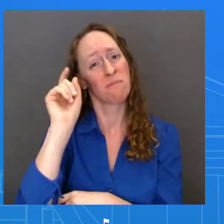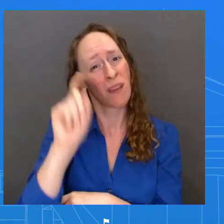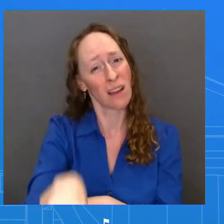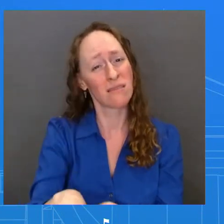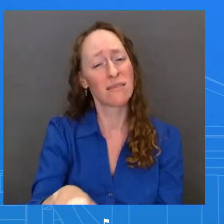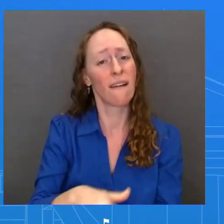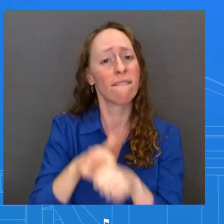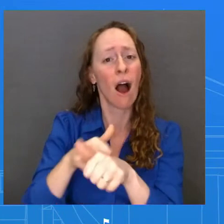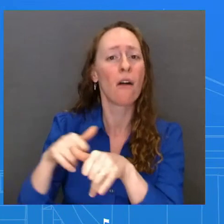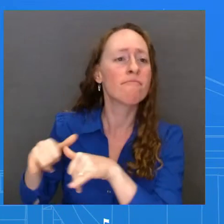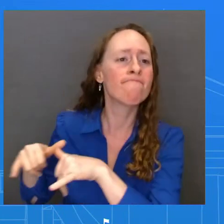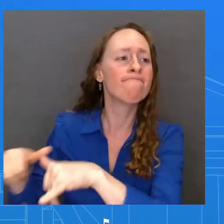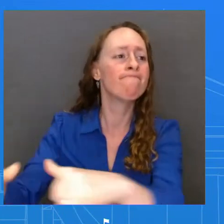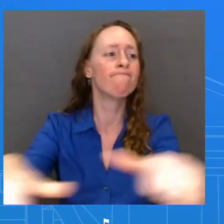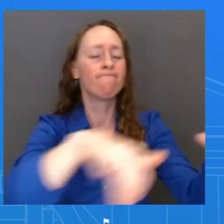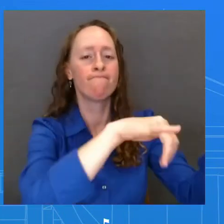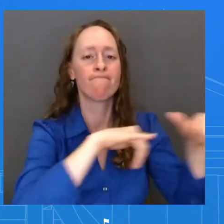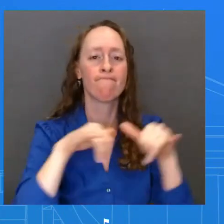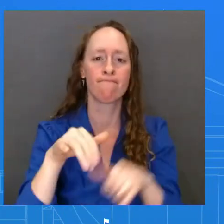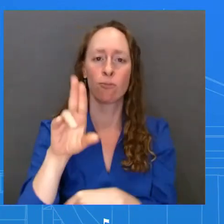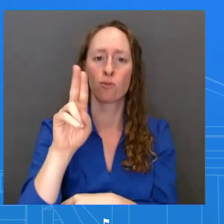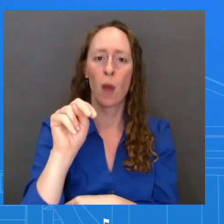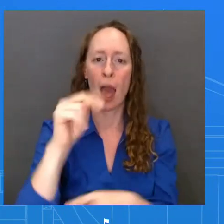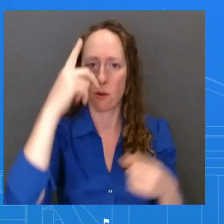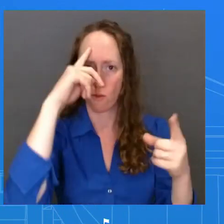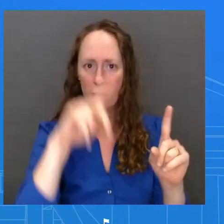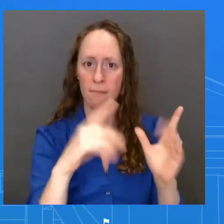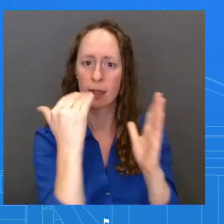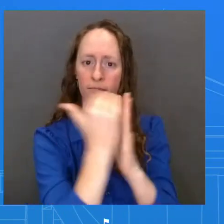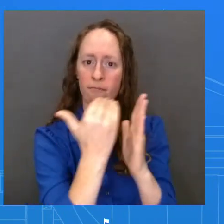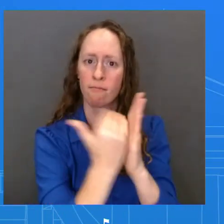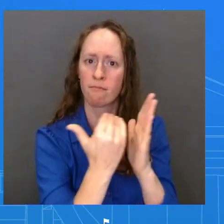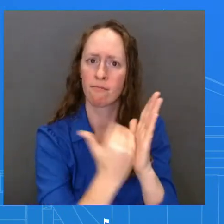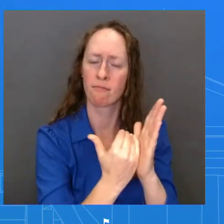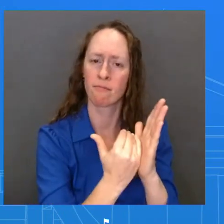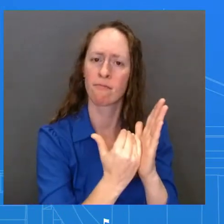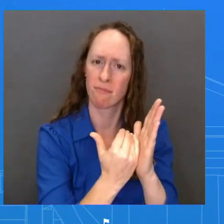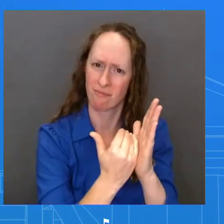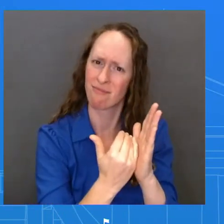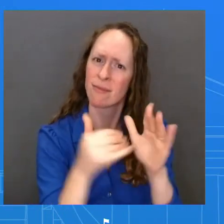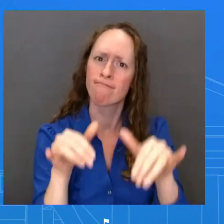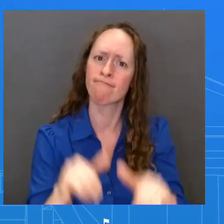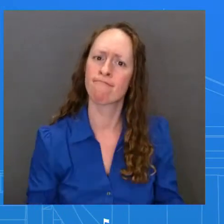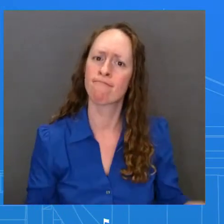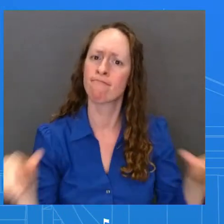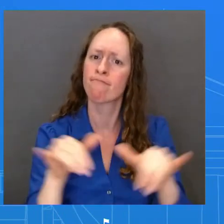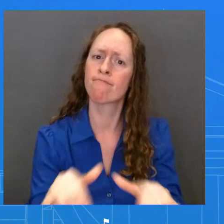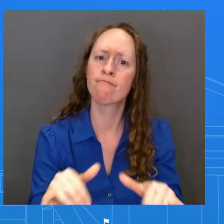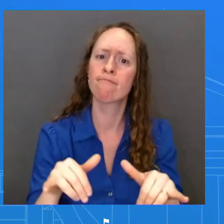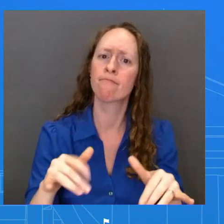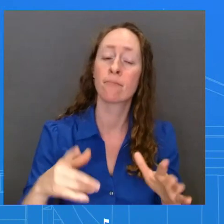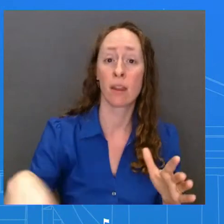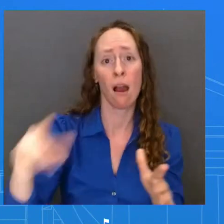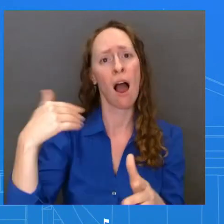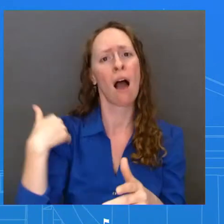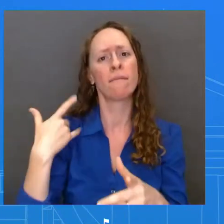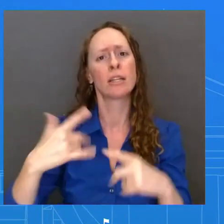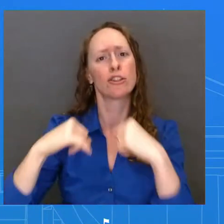to comply with those Security Council resolutions. And to the extent it is not doing so, including with respect to ballistic missile defense technology